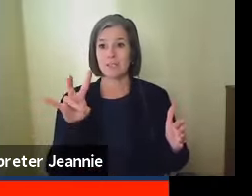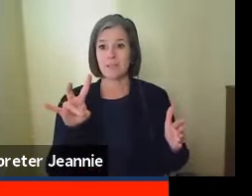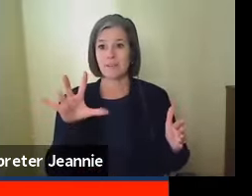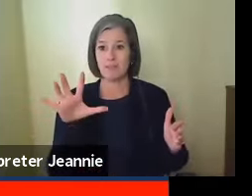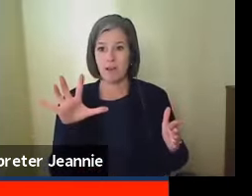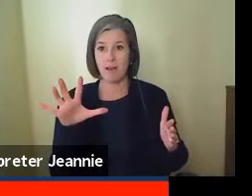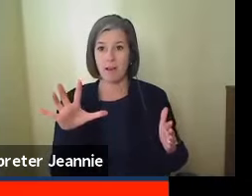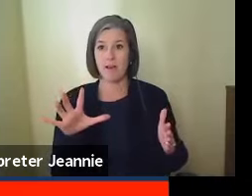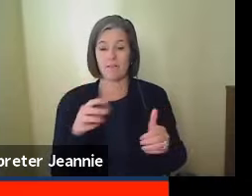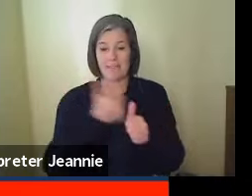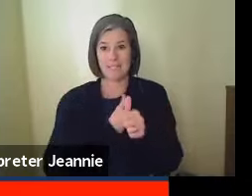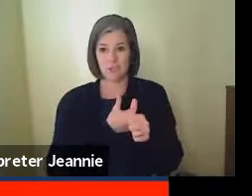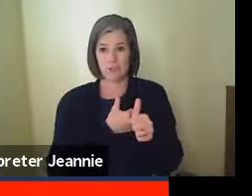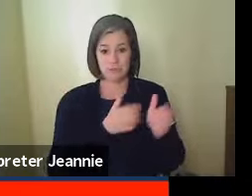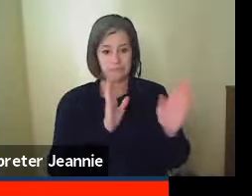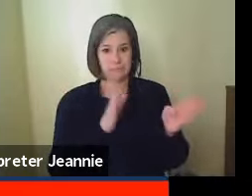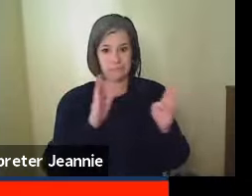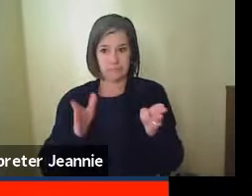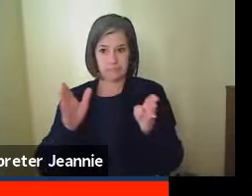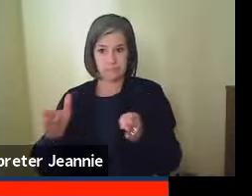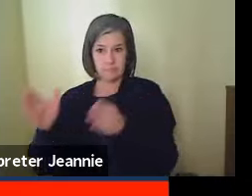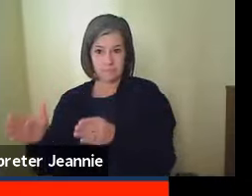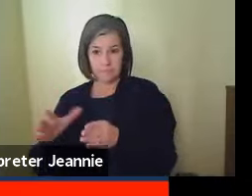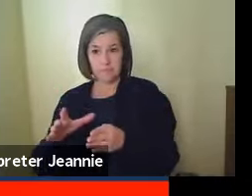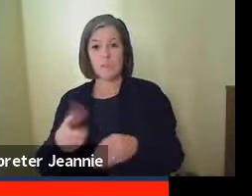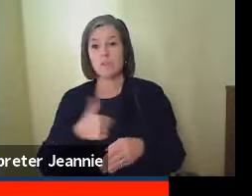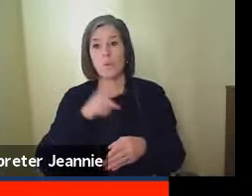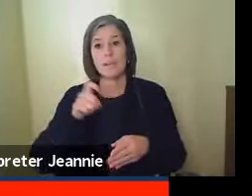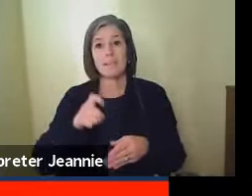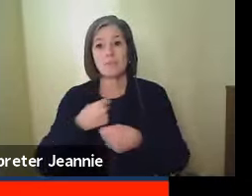So we have to know that we are going to be able to get those doses administered quickly.